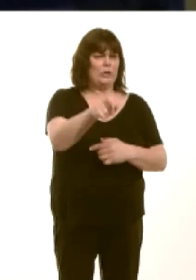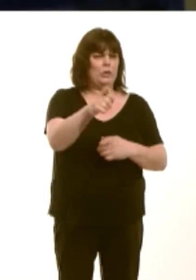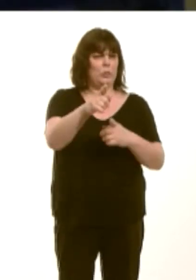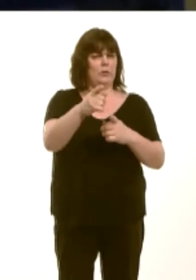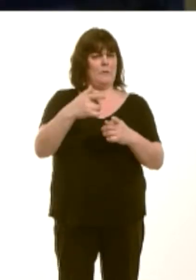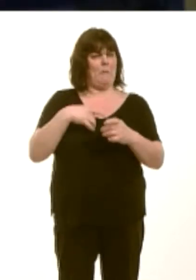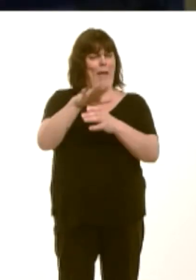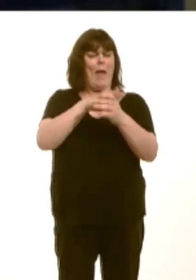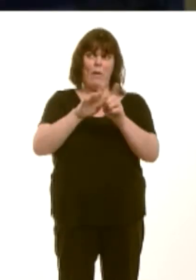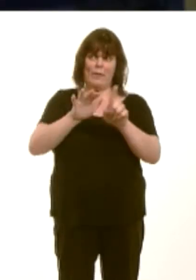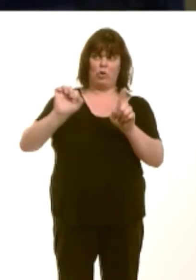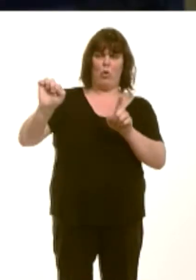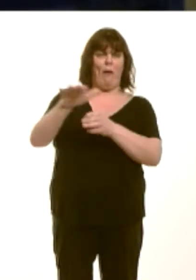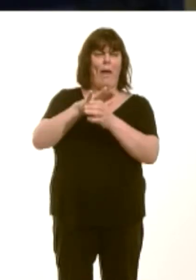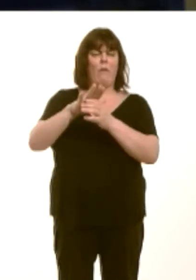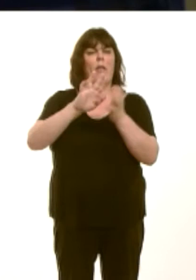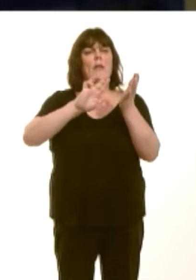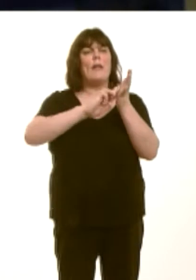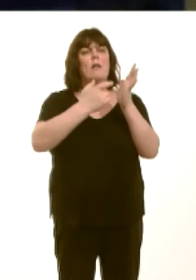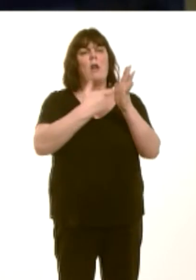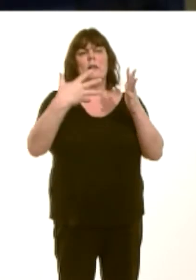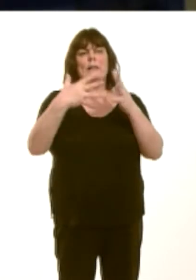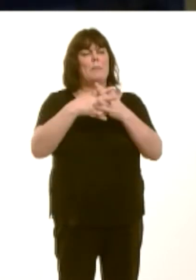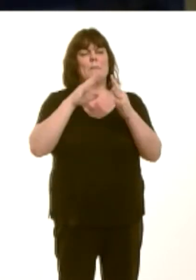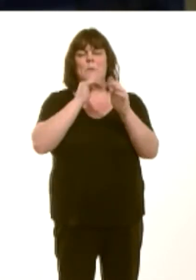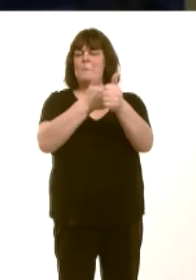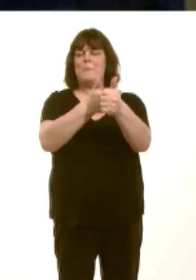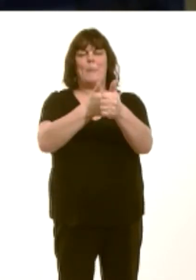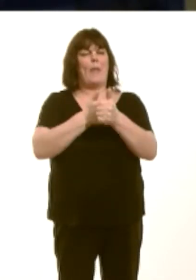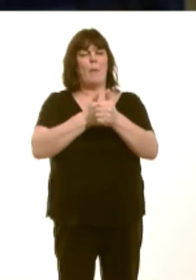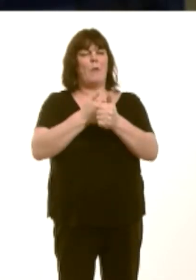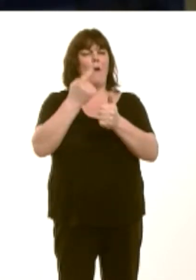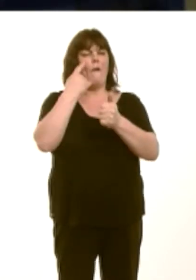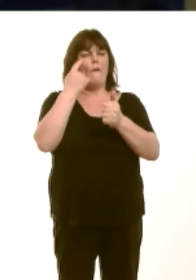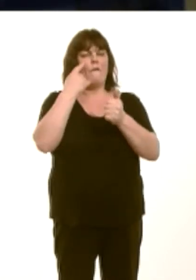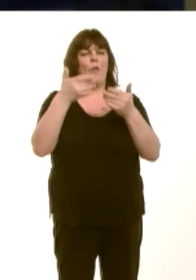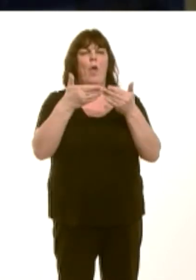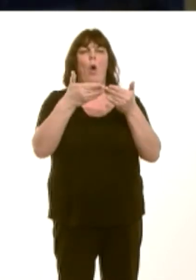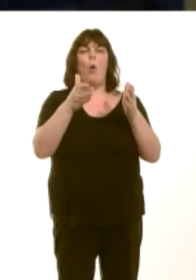actuallyóthat NRW has not been supportive in finding a solution for the opencast void at Margam.